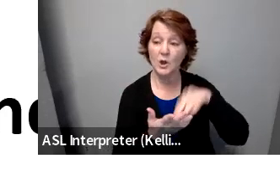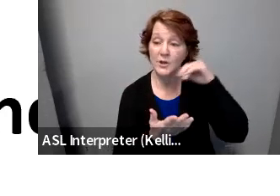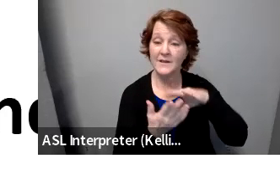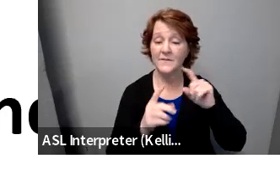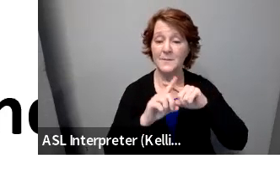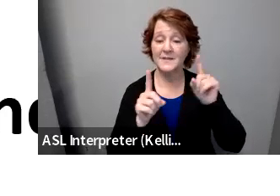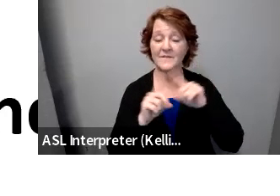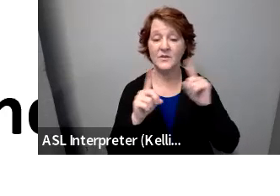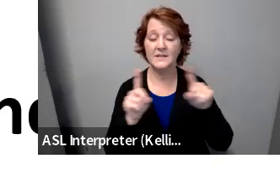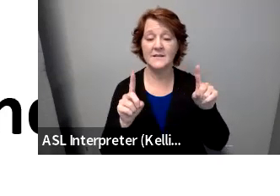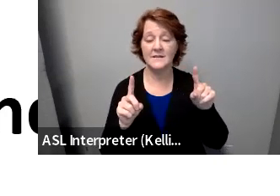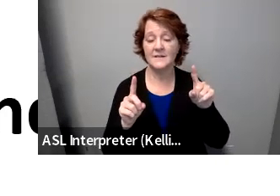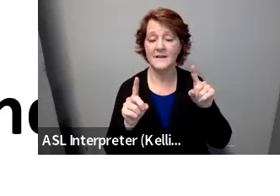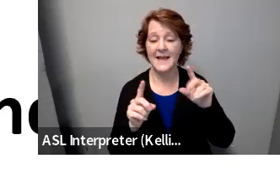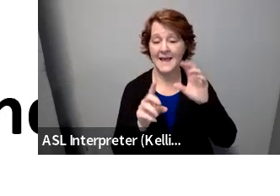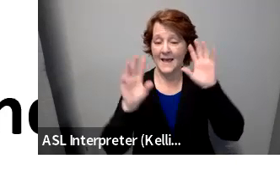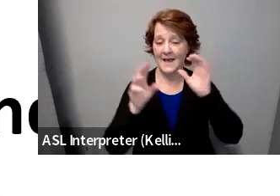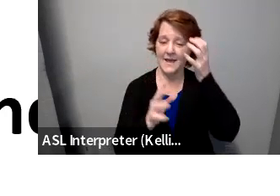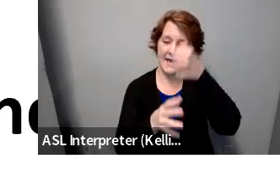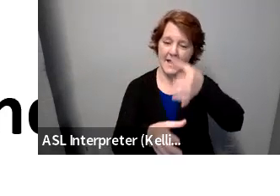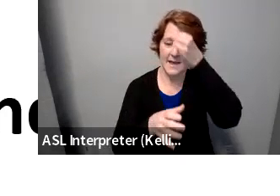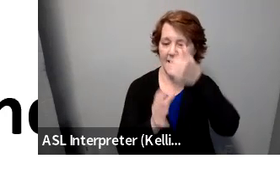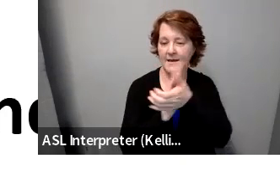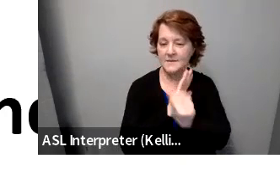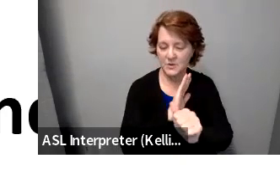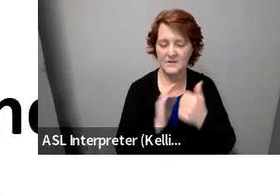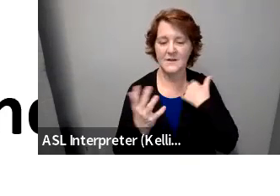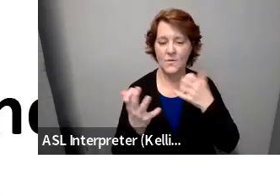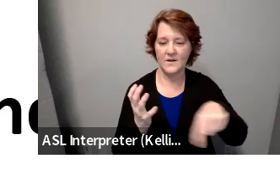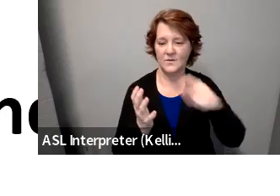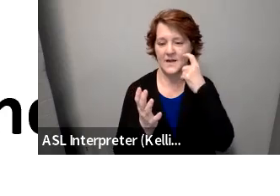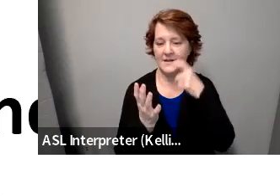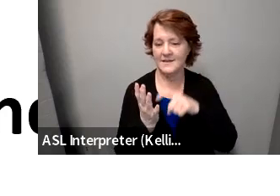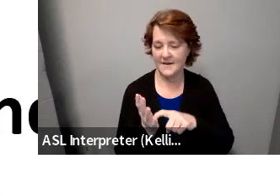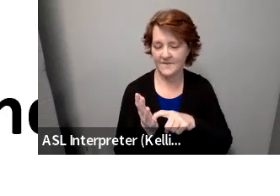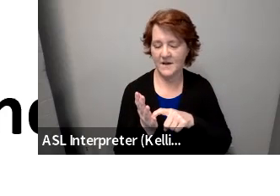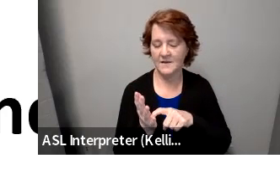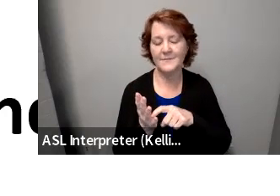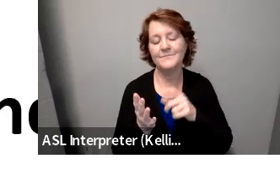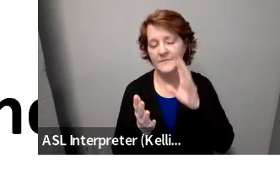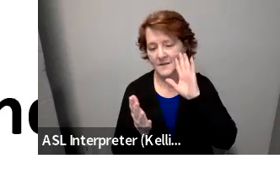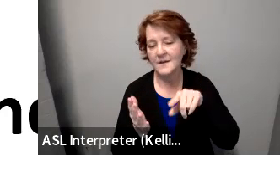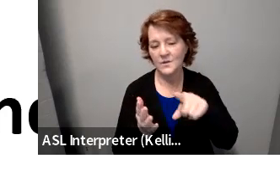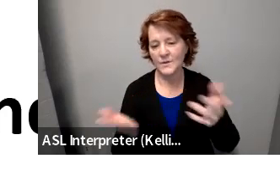about the magical thinking of registries. Oh, Tim, sorry. Back one, please. That's why I got mixed up. So when